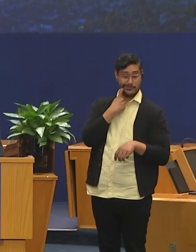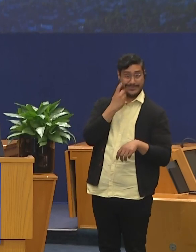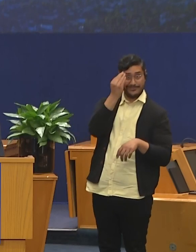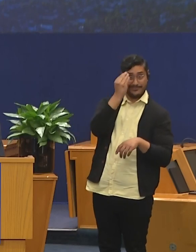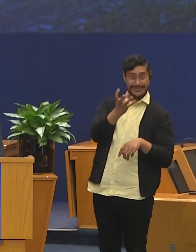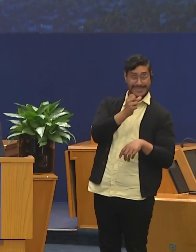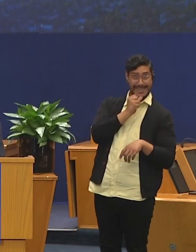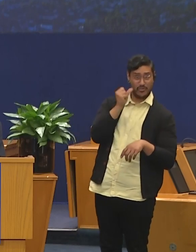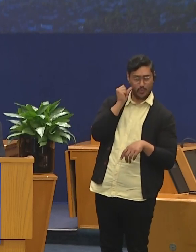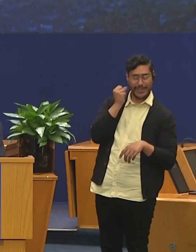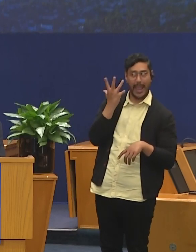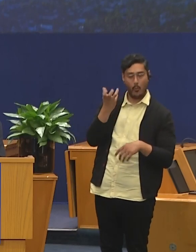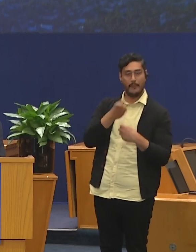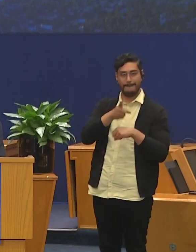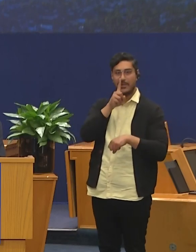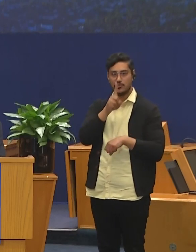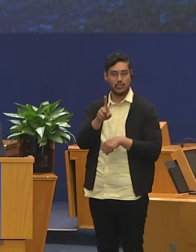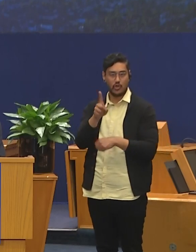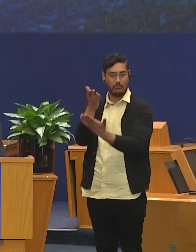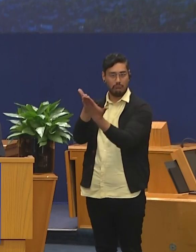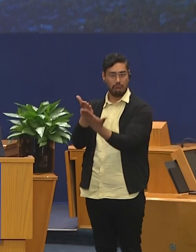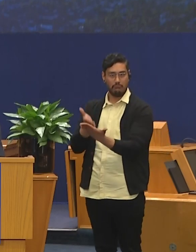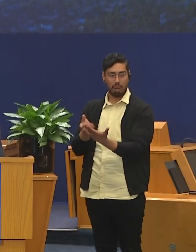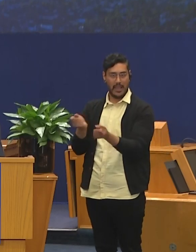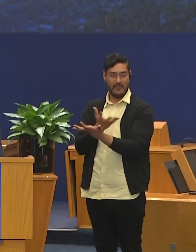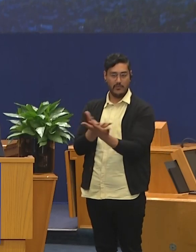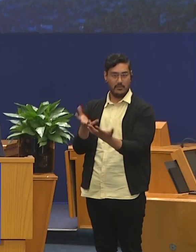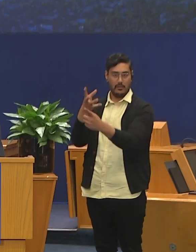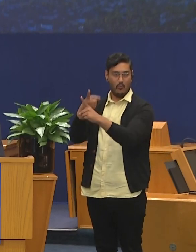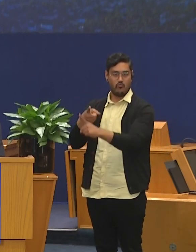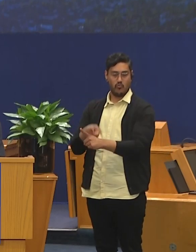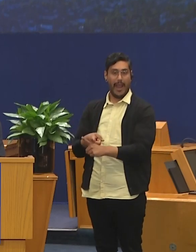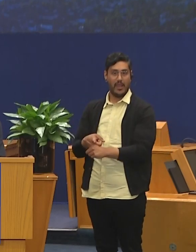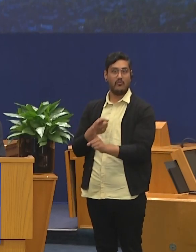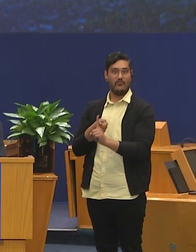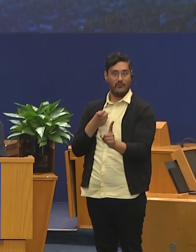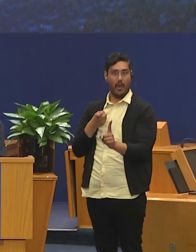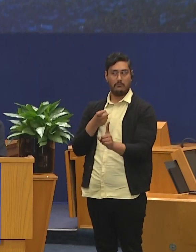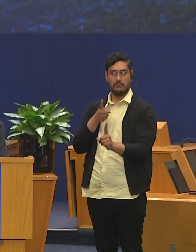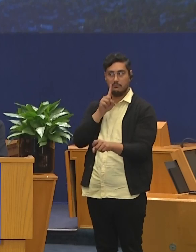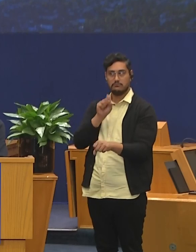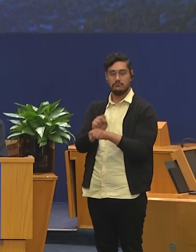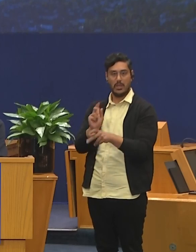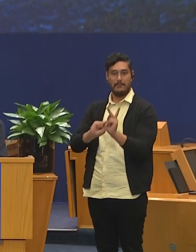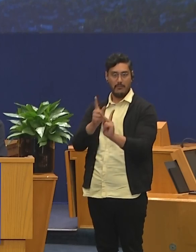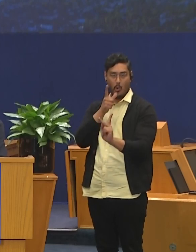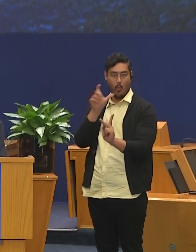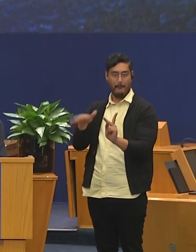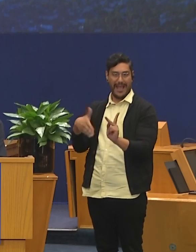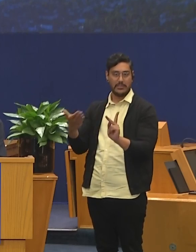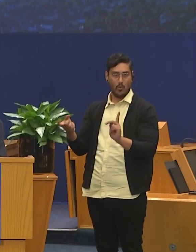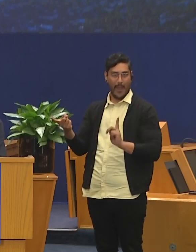ACTUALLY STILL HOLDS WHEN WE HAVE THE COMPLETE SAMPLE OF